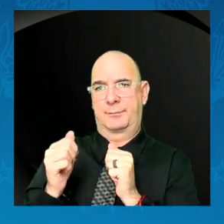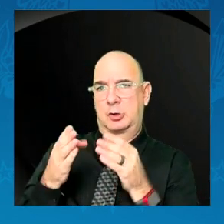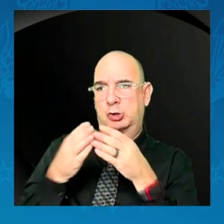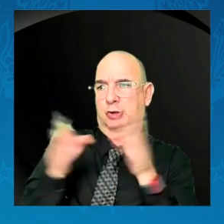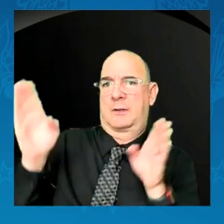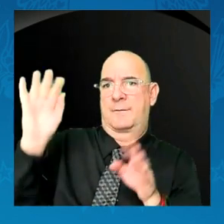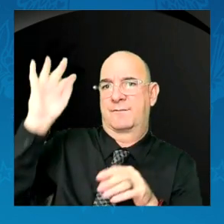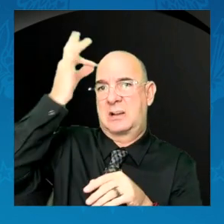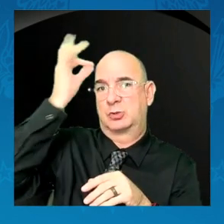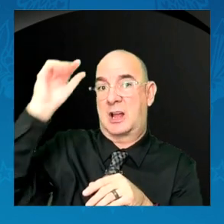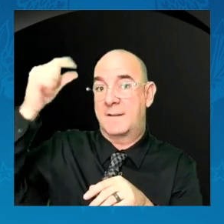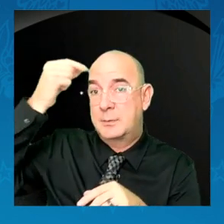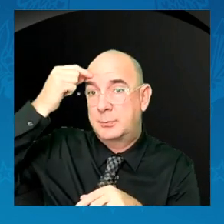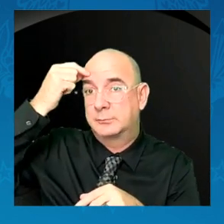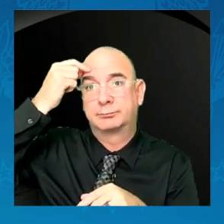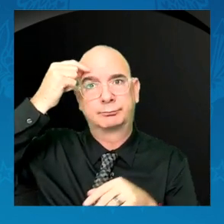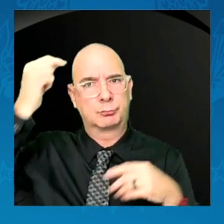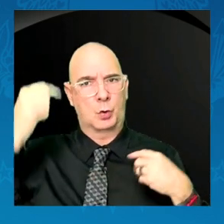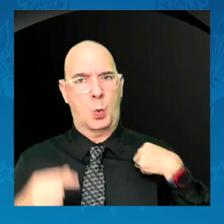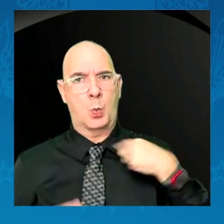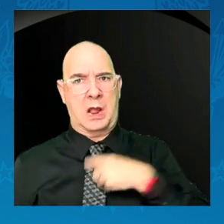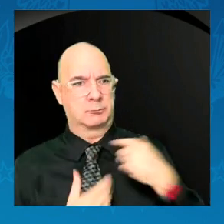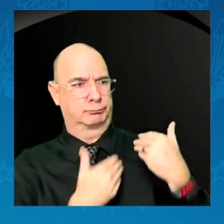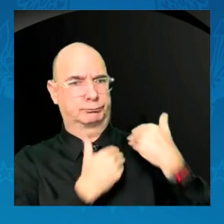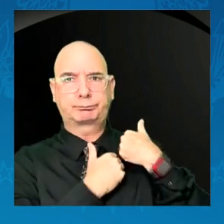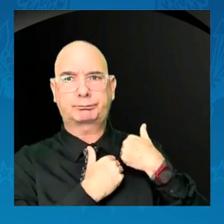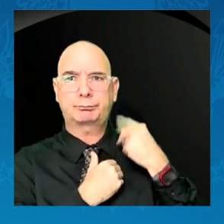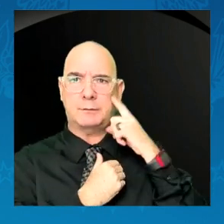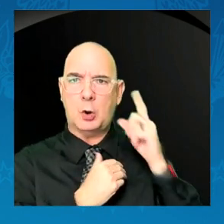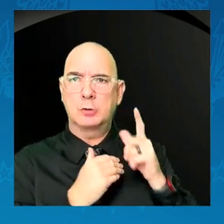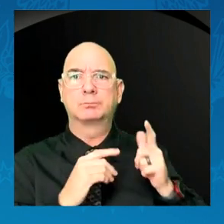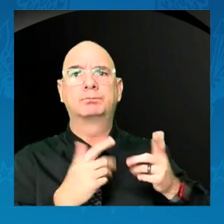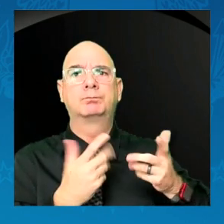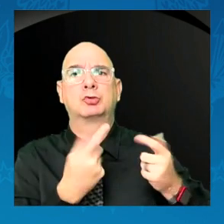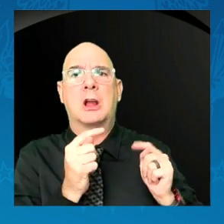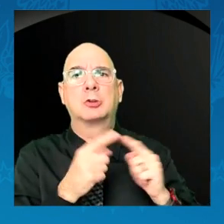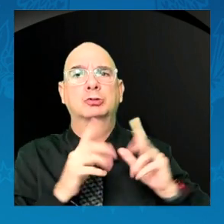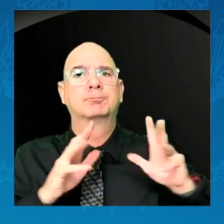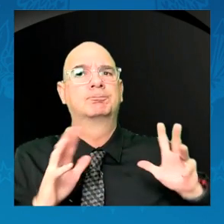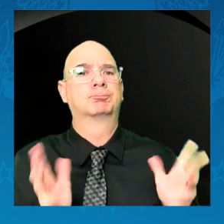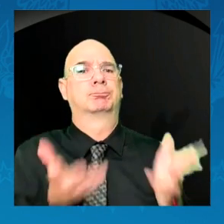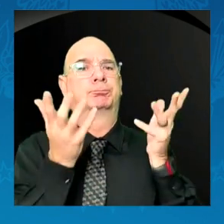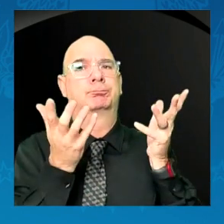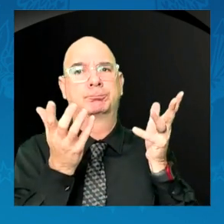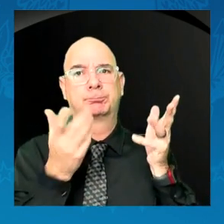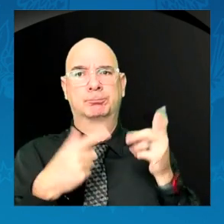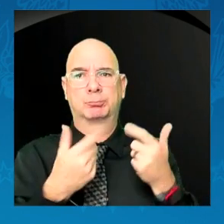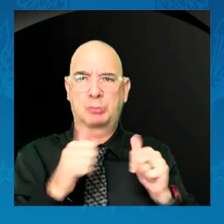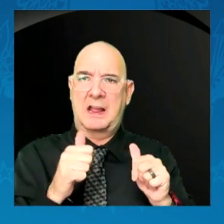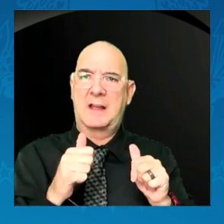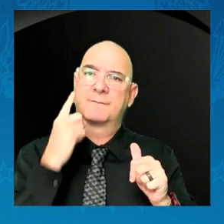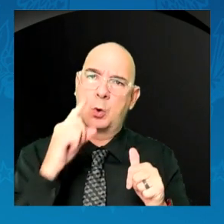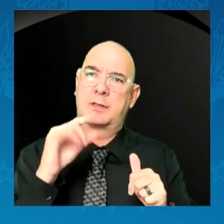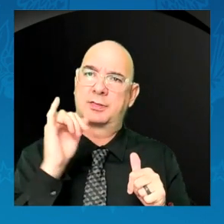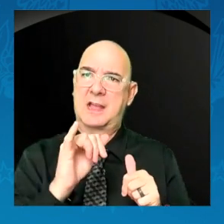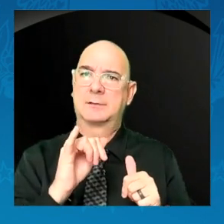to drive and coordinate implementation of these efforts under the governance structure of the Biden-Harris management agenda. To realize that vision, the federal government